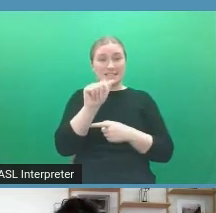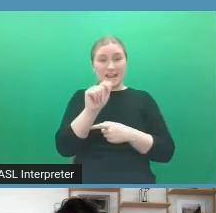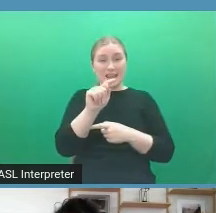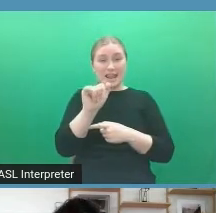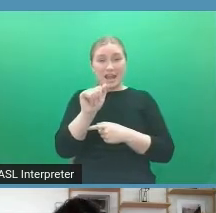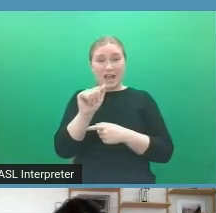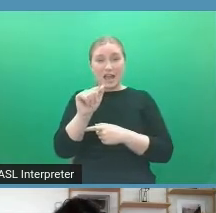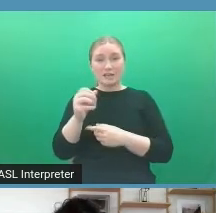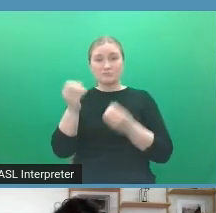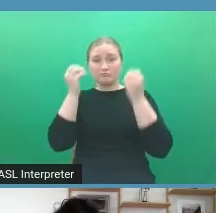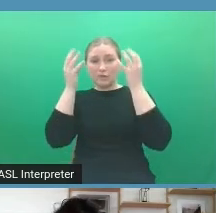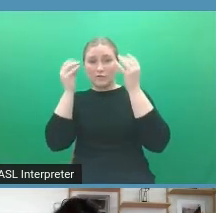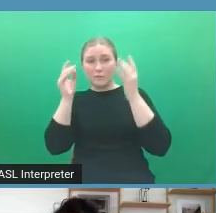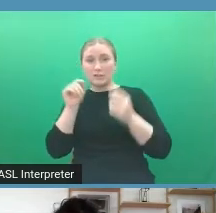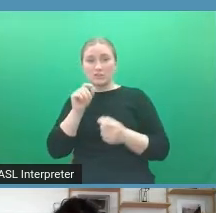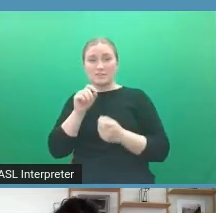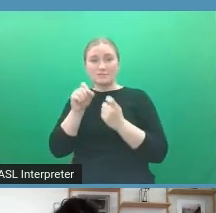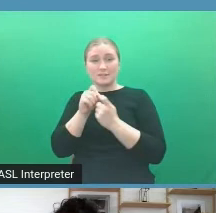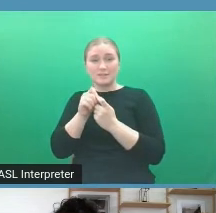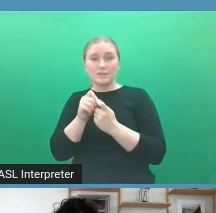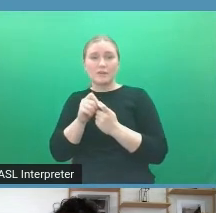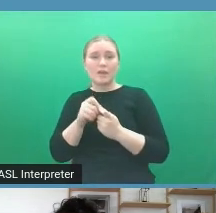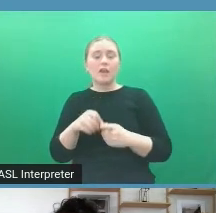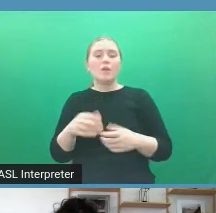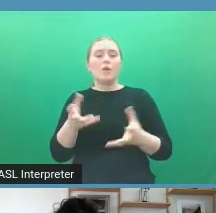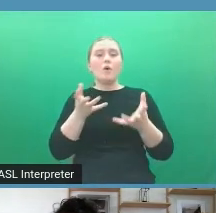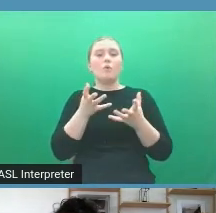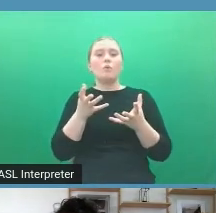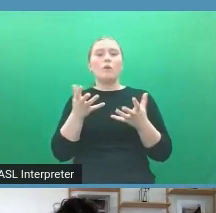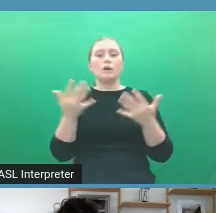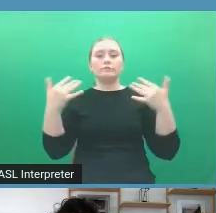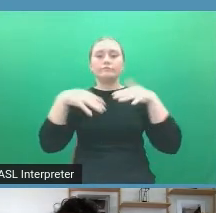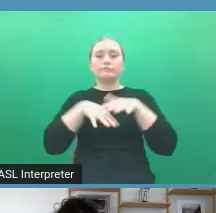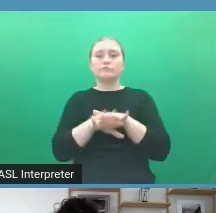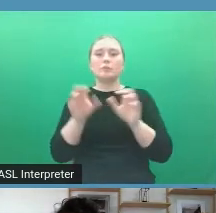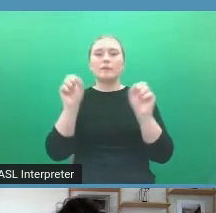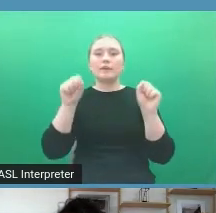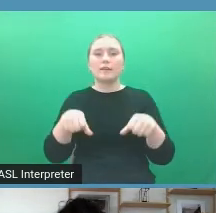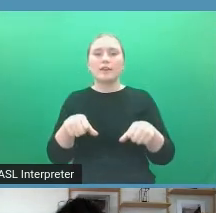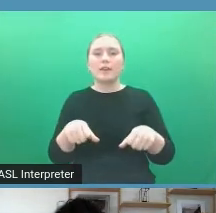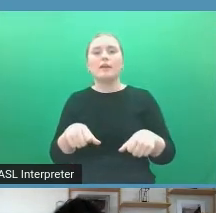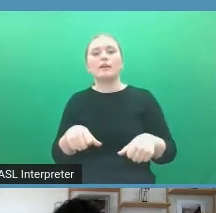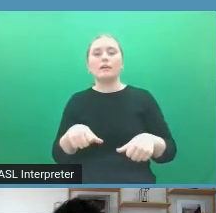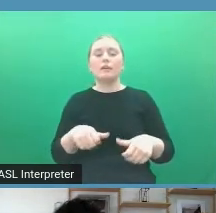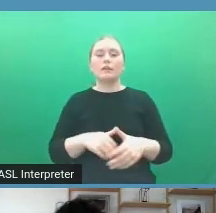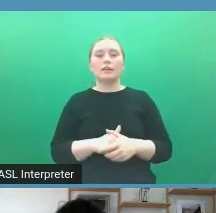we really want to be as interoperable between systems and information sources as we possibly